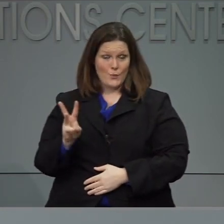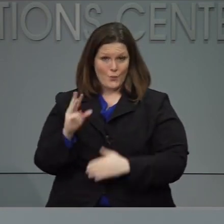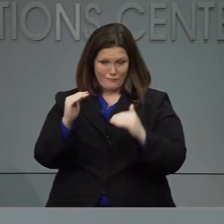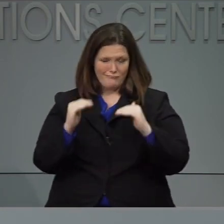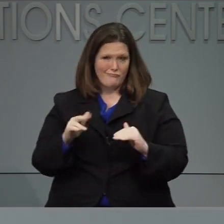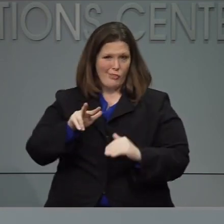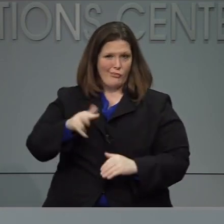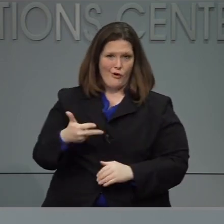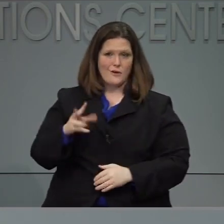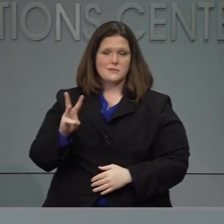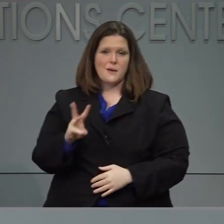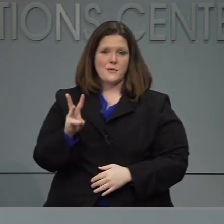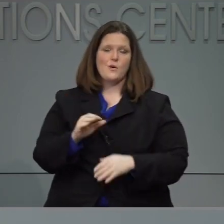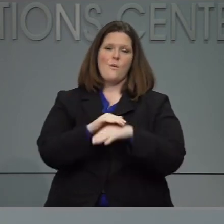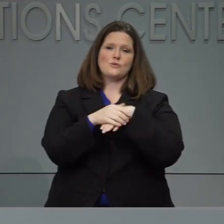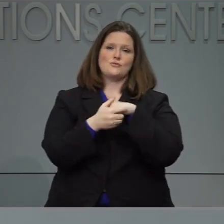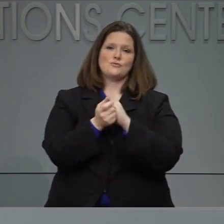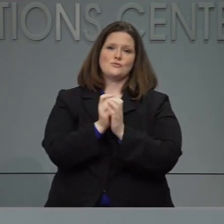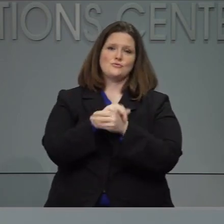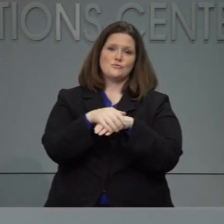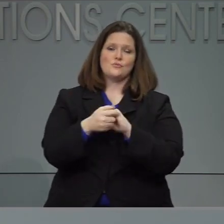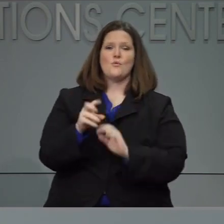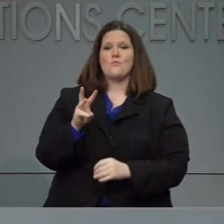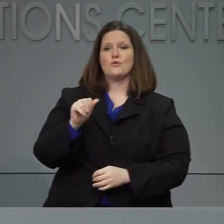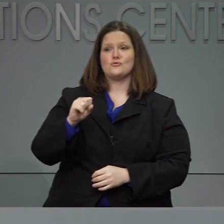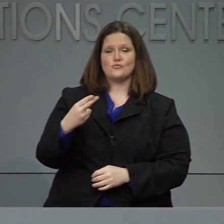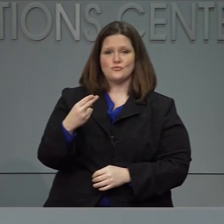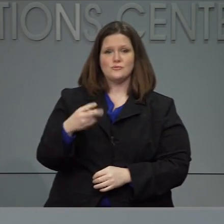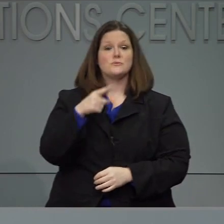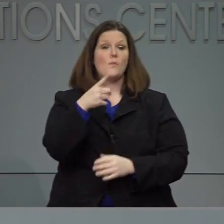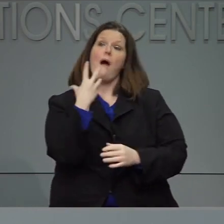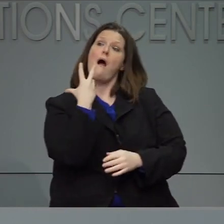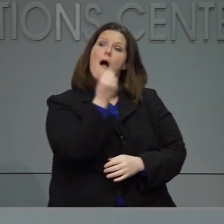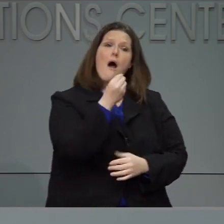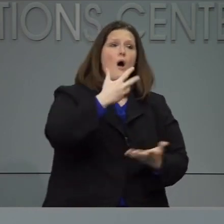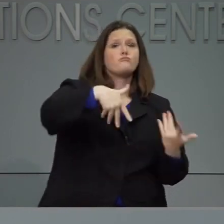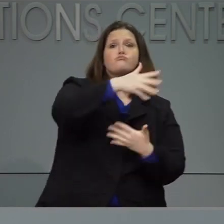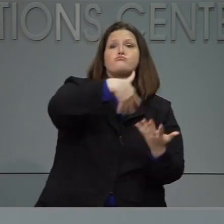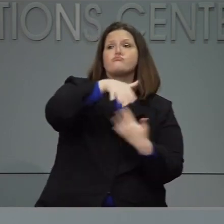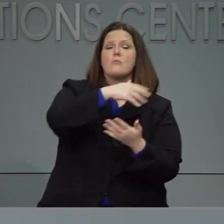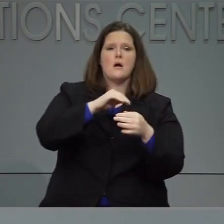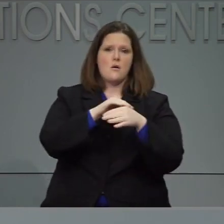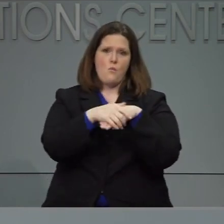IN PARTICULAR WHEN YOU'RE OUT IN PUBLIC YOU SHOULD BE CLEANING YOUR HANDS OFTEN FOR EXAMPLE BEFORE AND AFTER